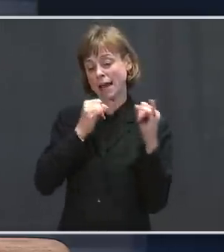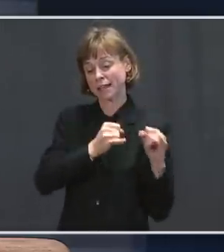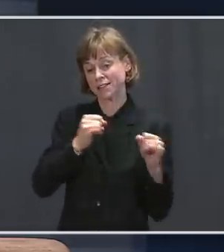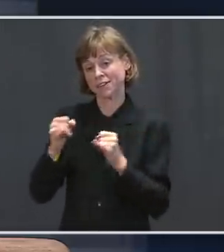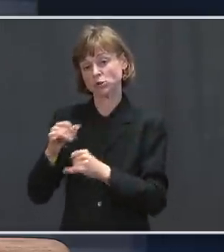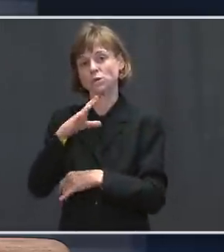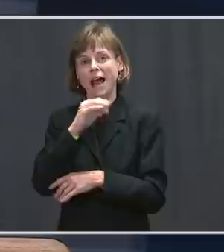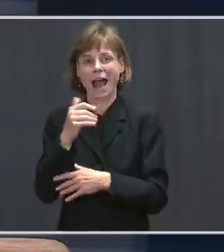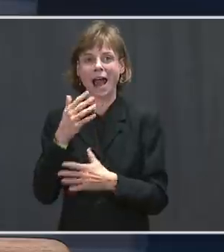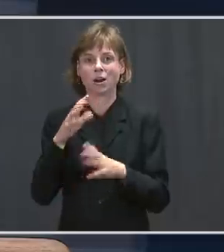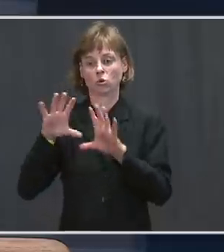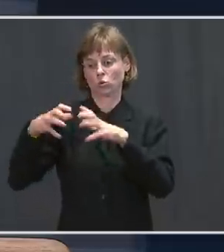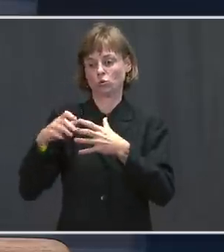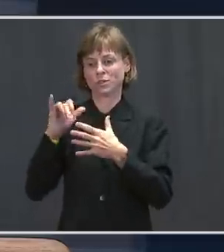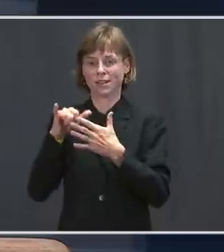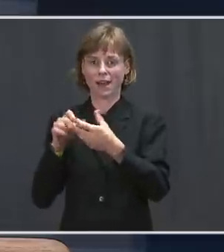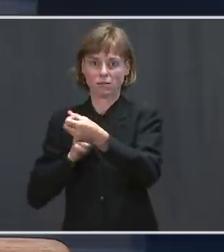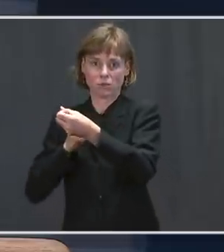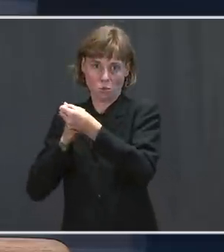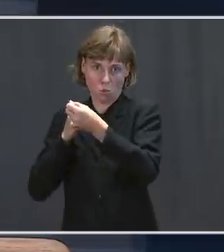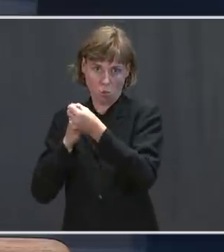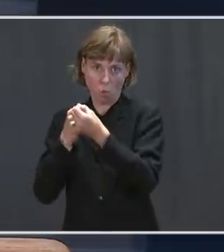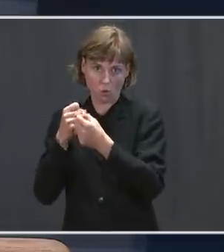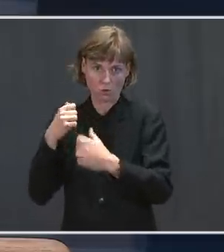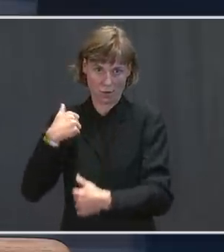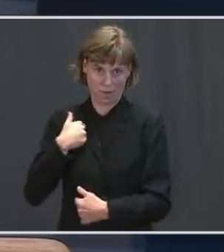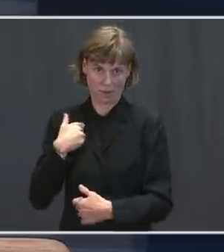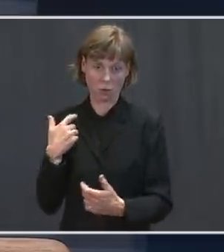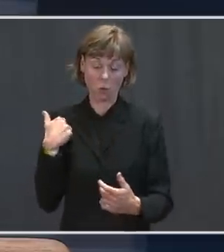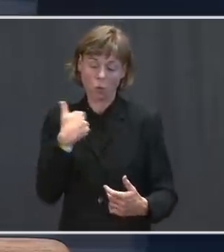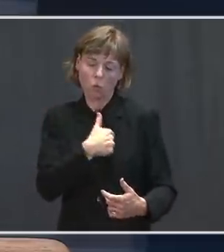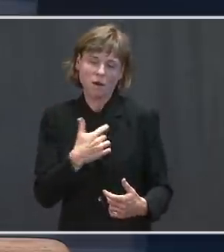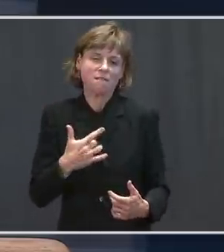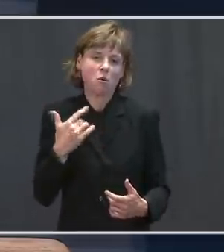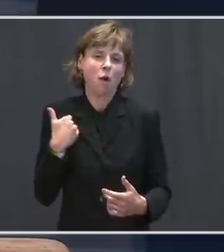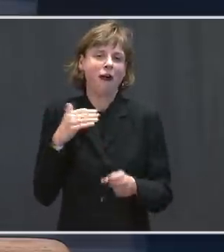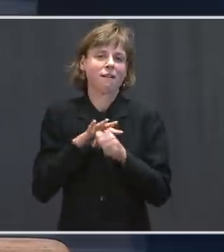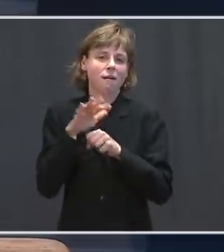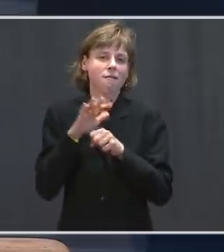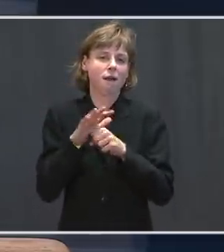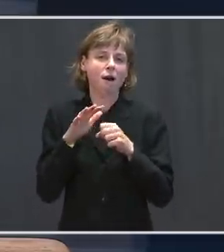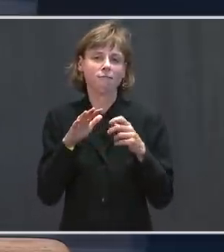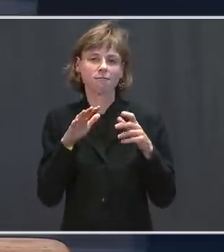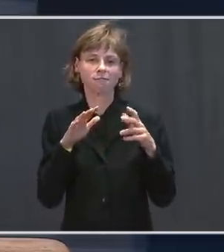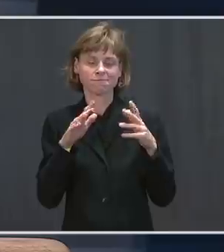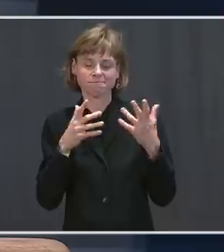So, we believe we have a plenty of space to be able to find the types of sanctions,